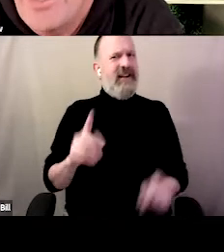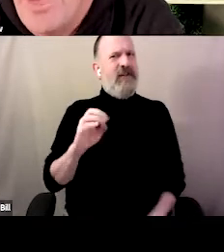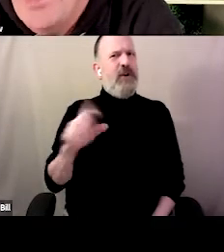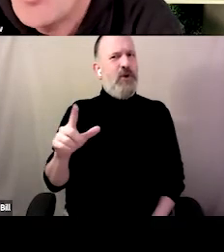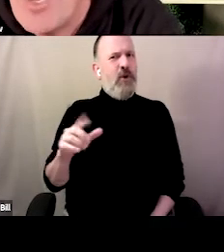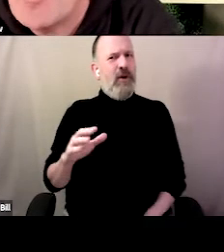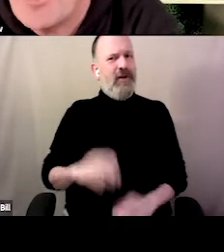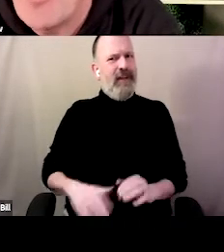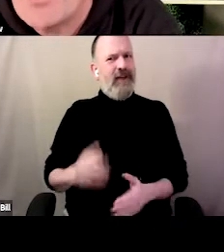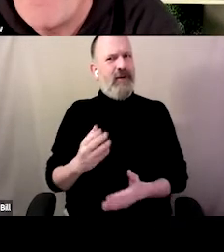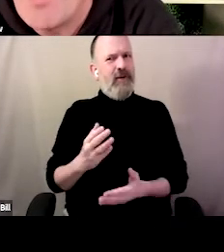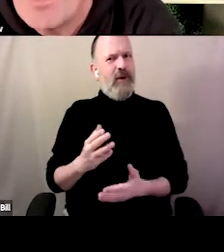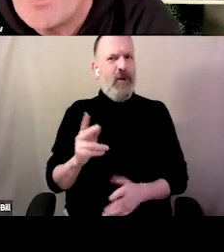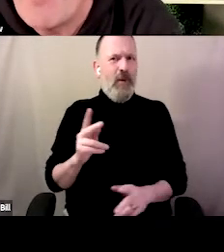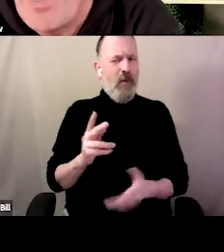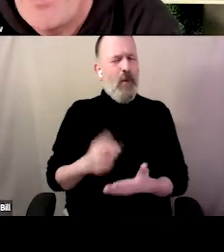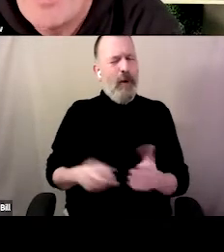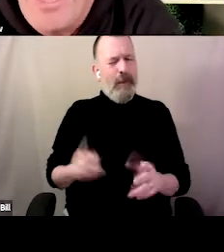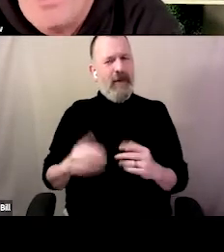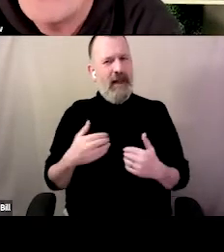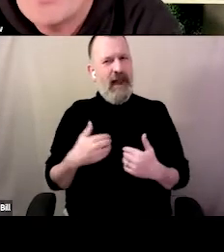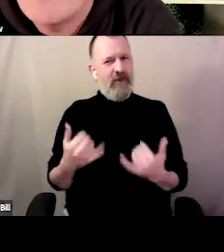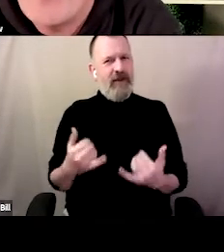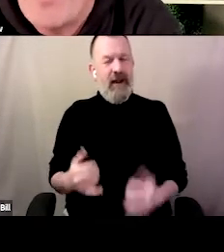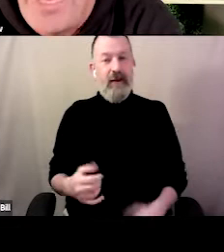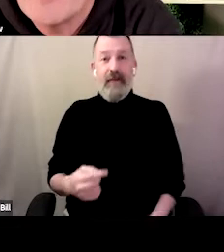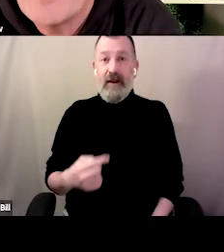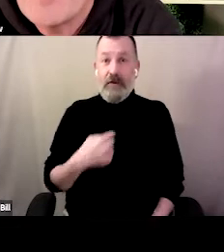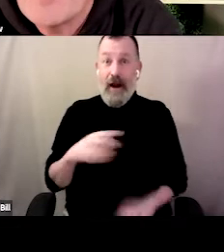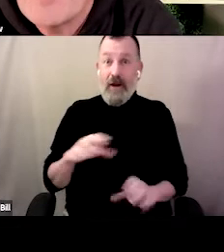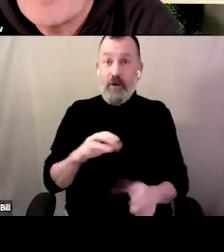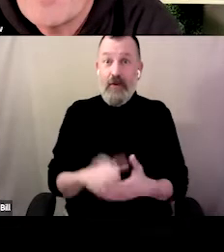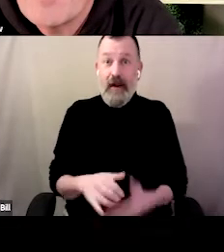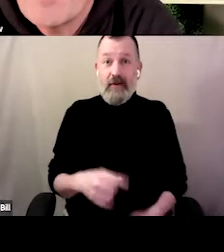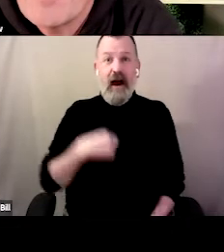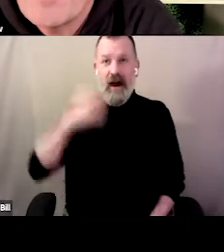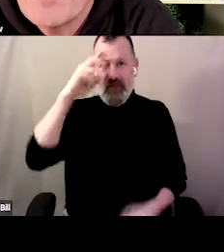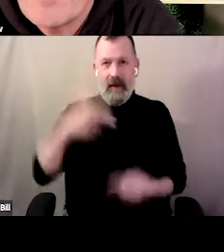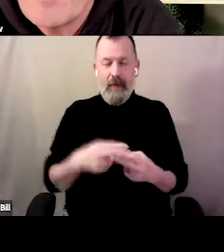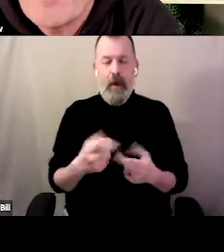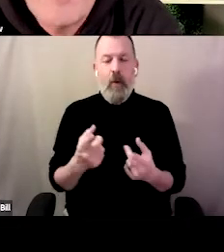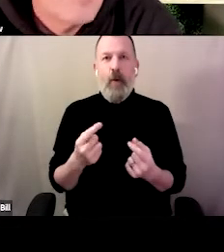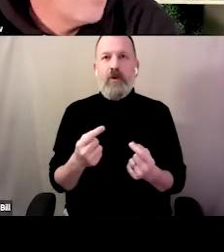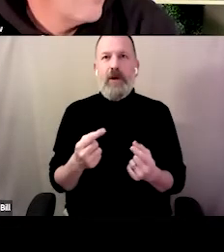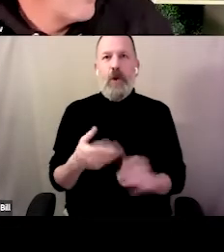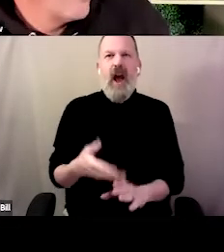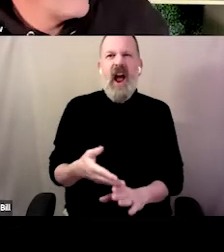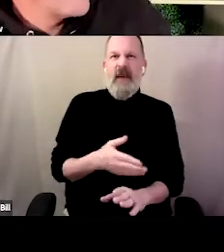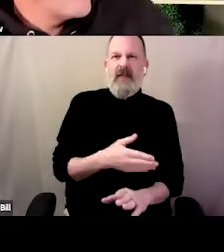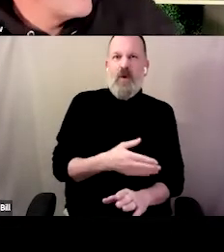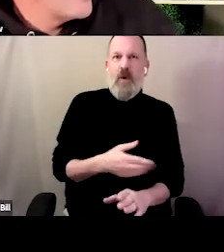And that's where I'm spending a lot of time thinking about how do we get in front of that. Rick Mislan: Interesting concept to. I mean, you think about like our